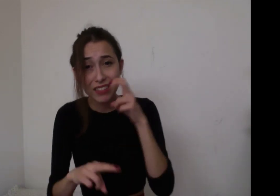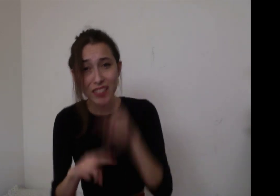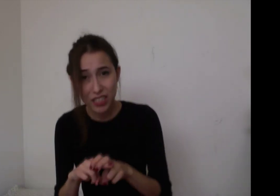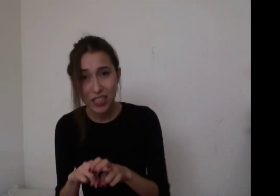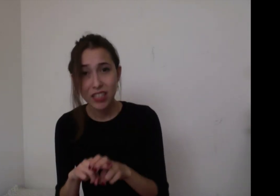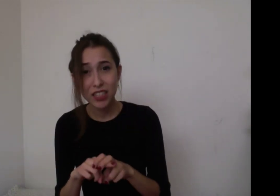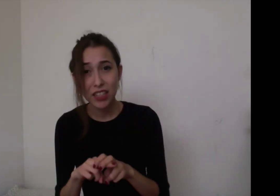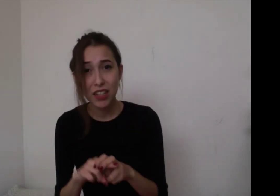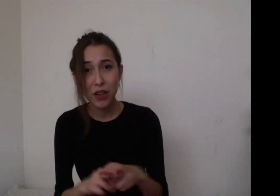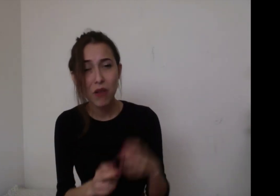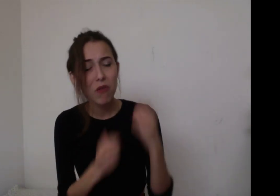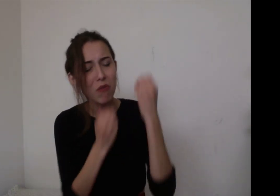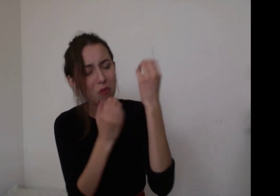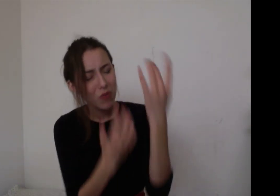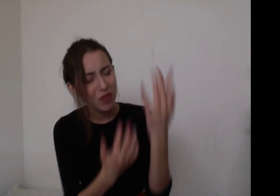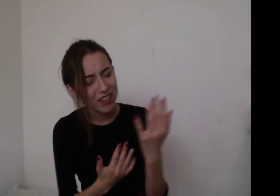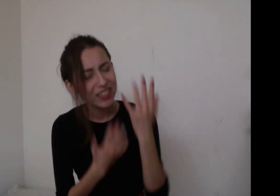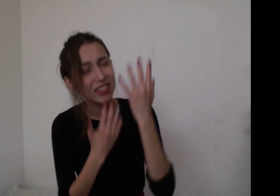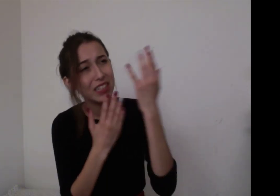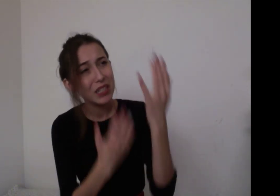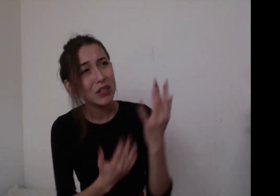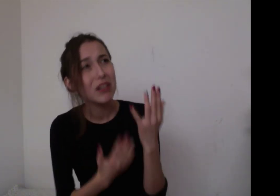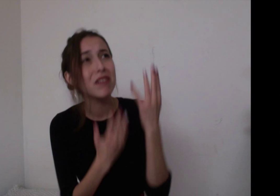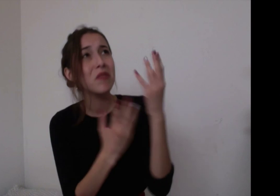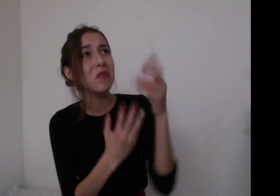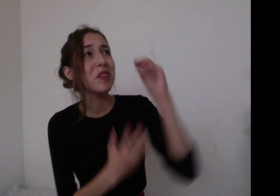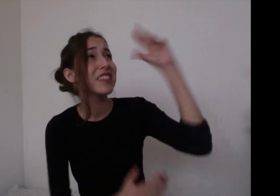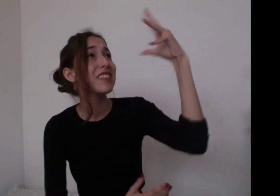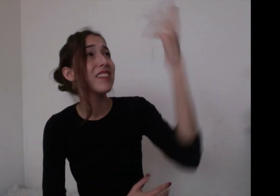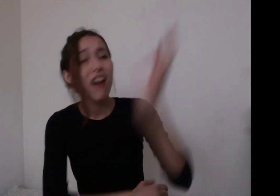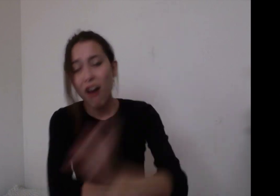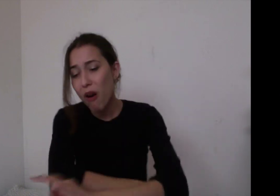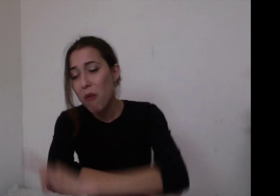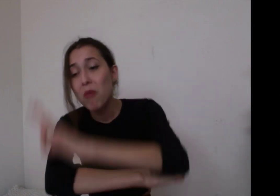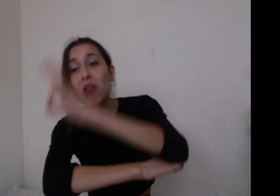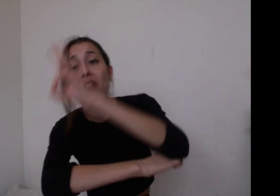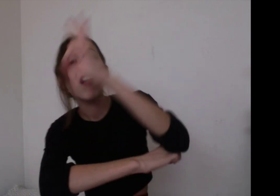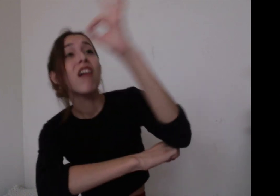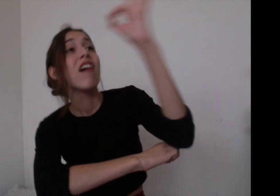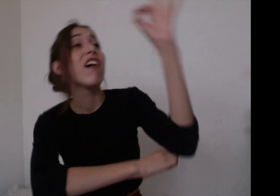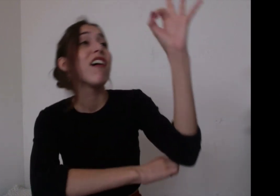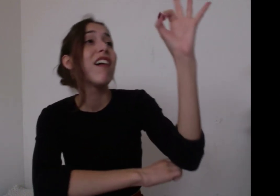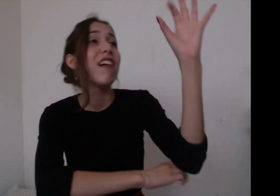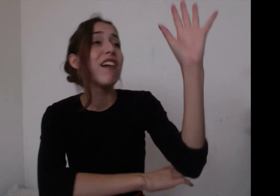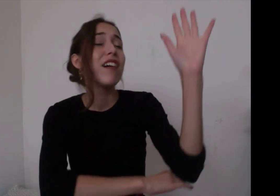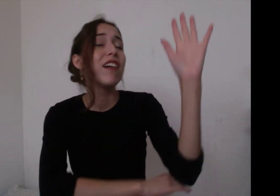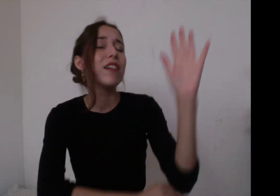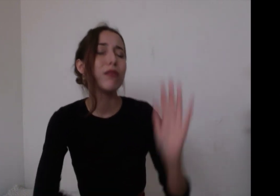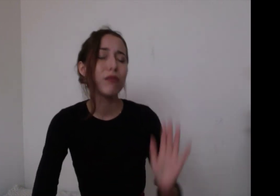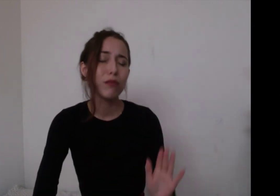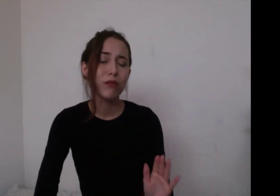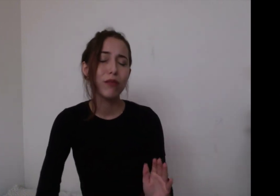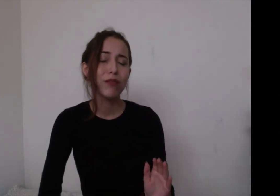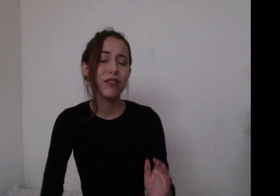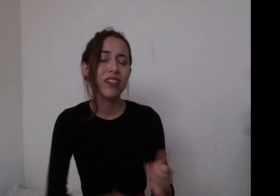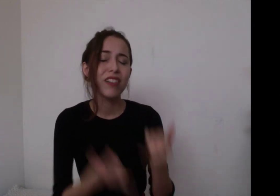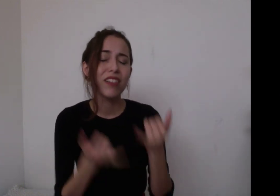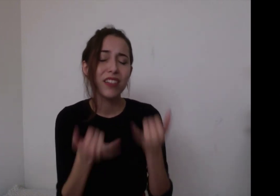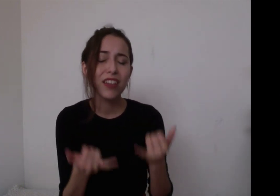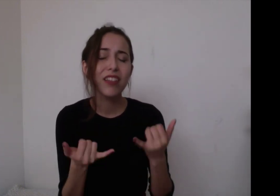I did this thing where I waited until the sun came up